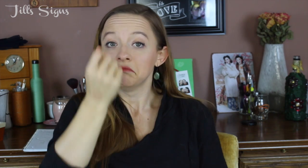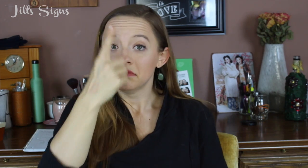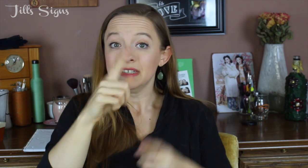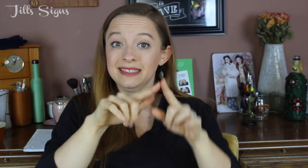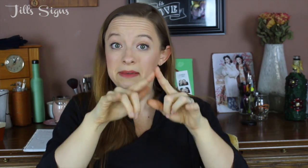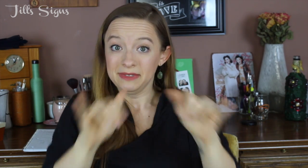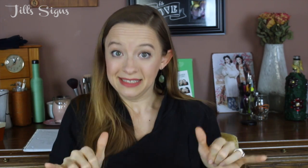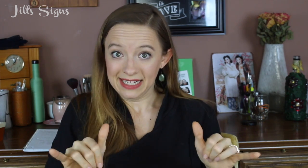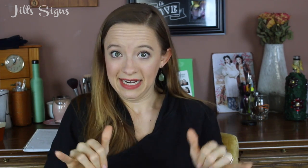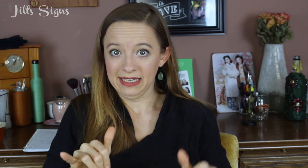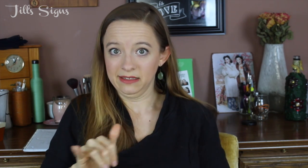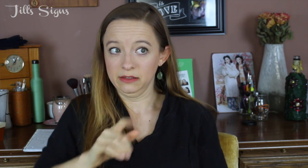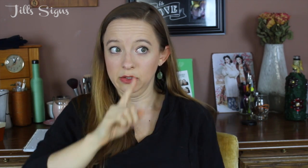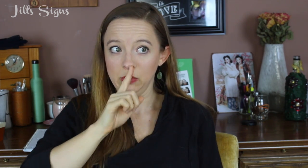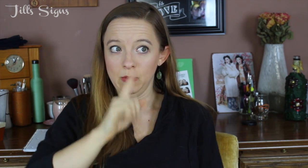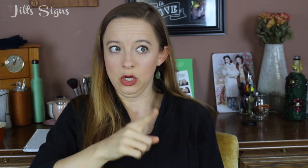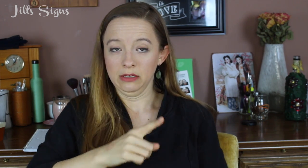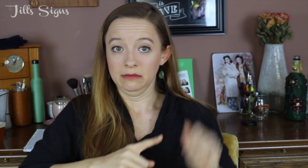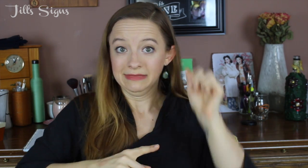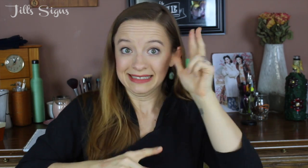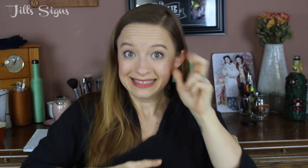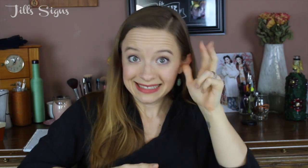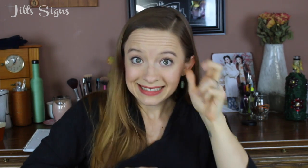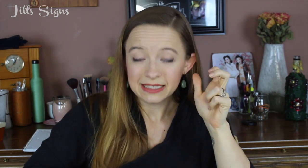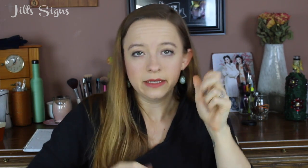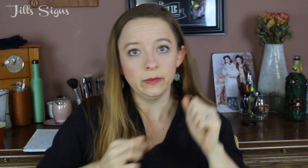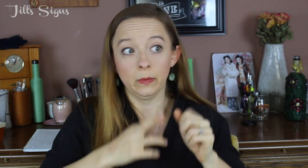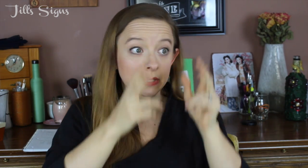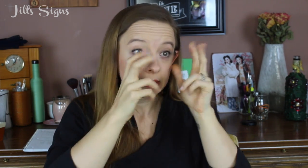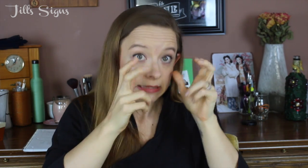bit of information each time. Whereas with simultaneous you're